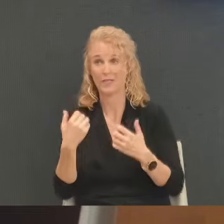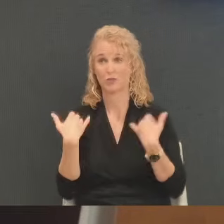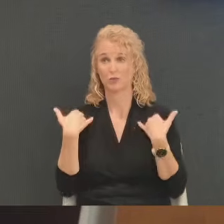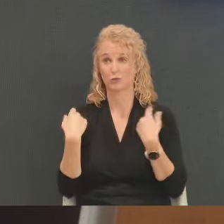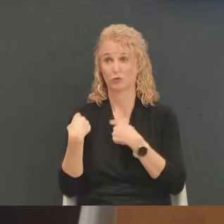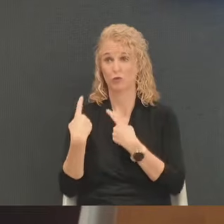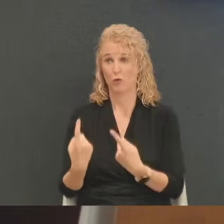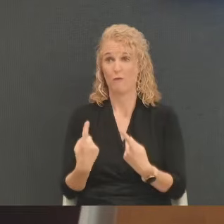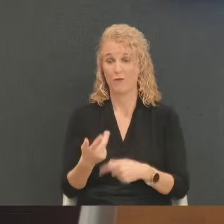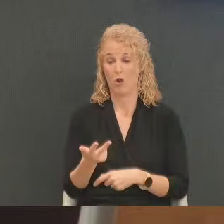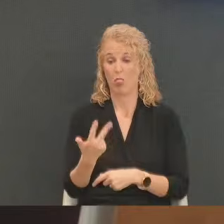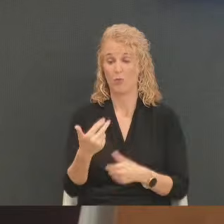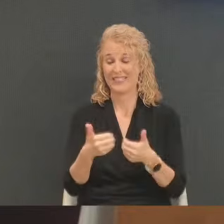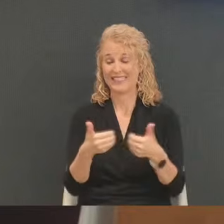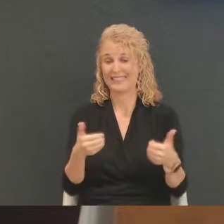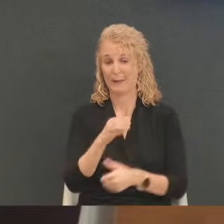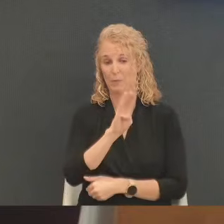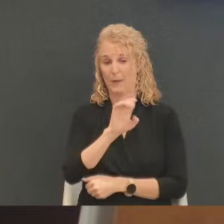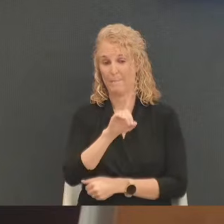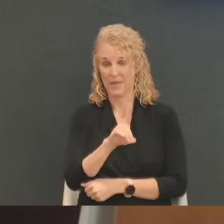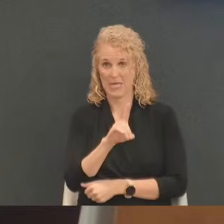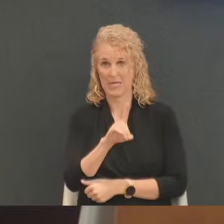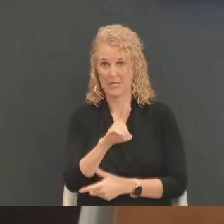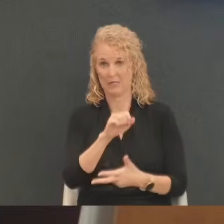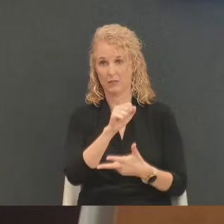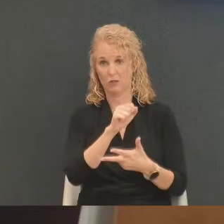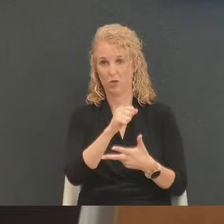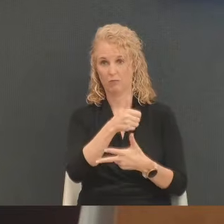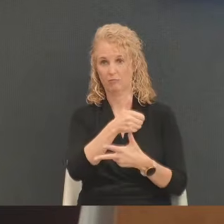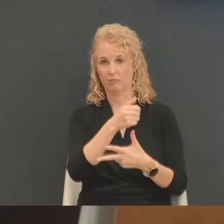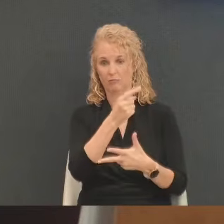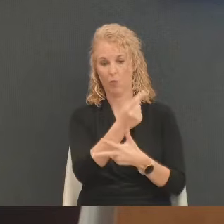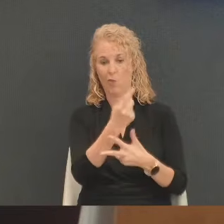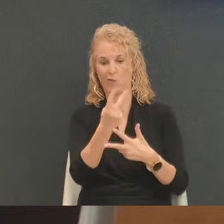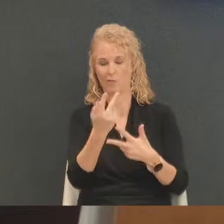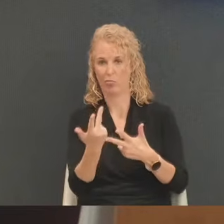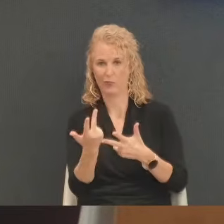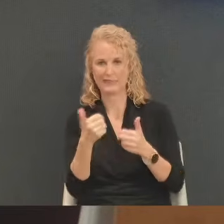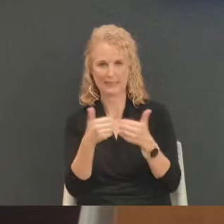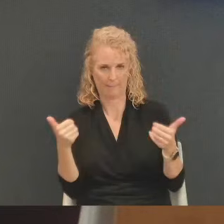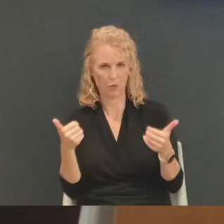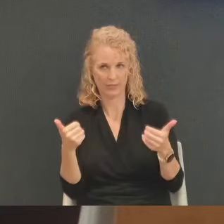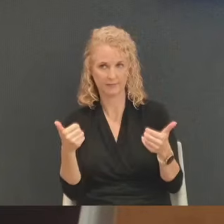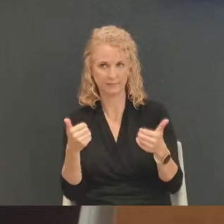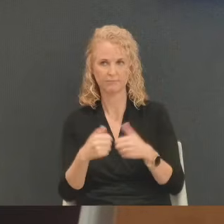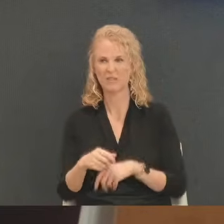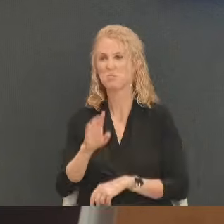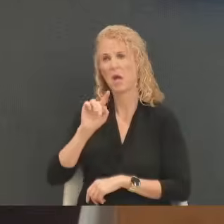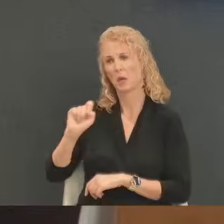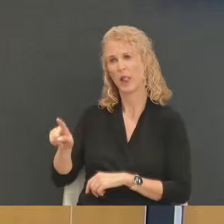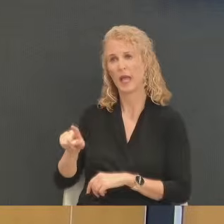and ask them why we did it that way just in terms from a cost savings perspective. Yeah. Yeah. I'm